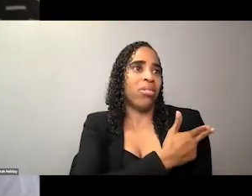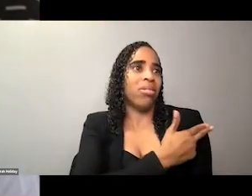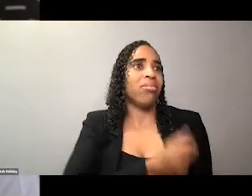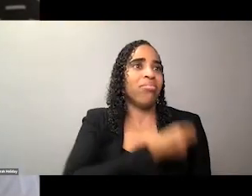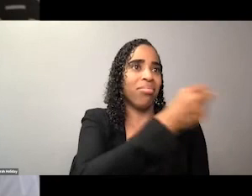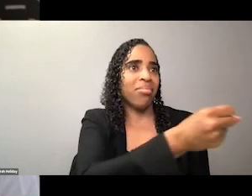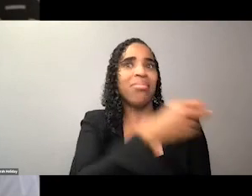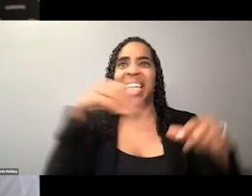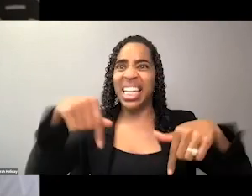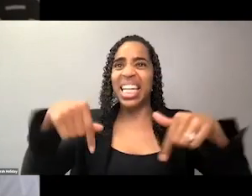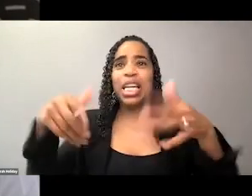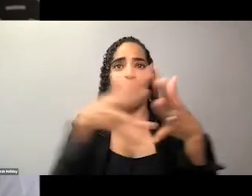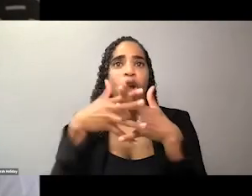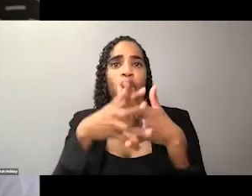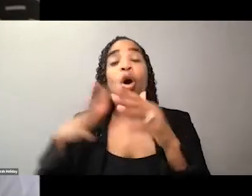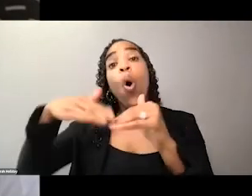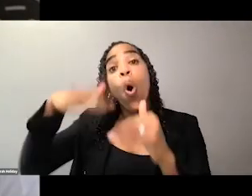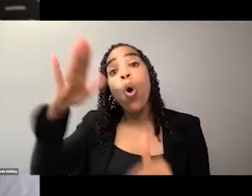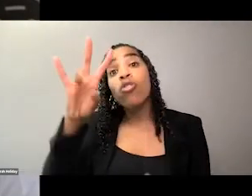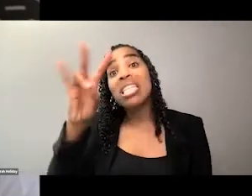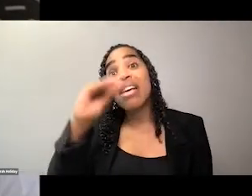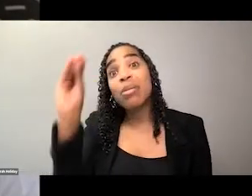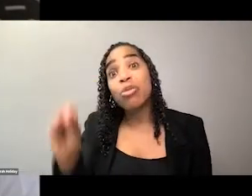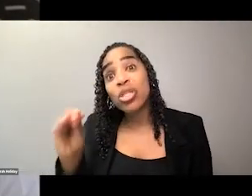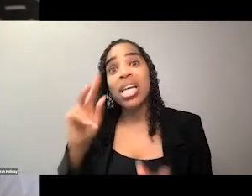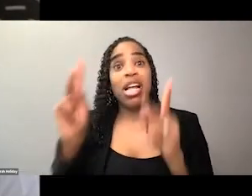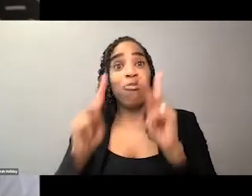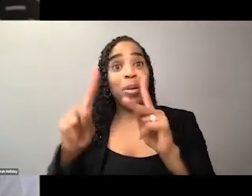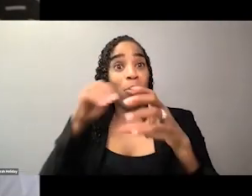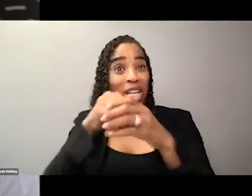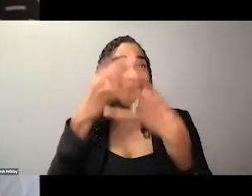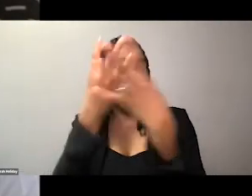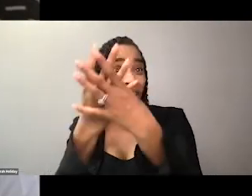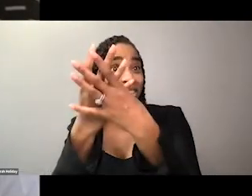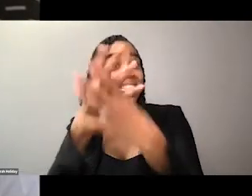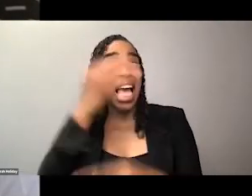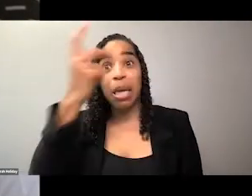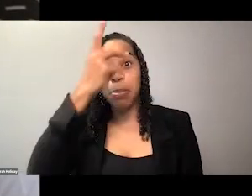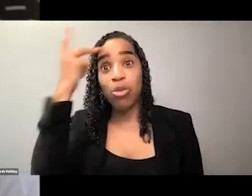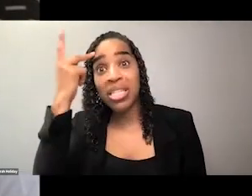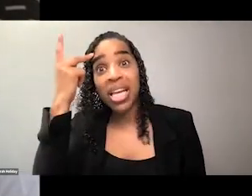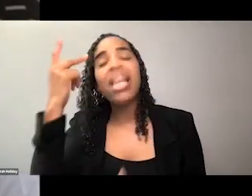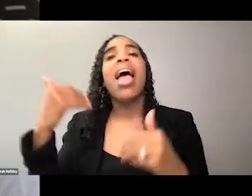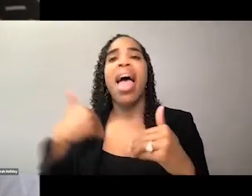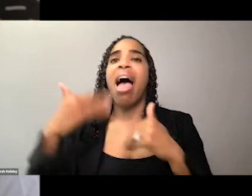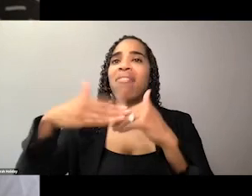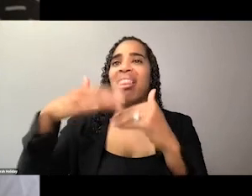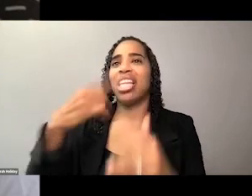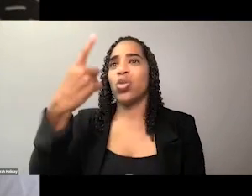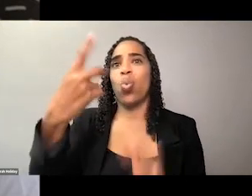and more than 70% of people in American jails and prisons have at least one disability.